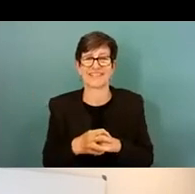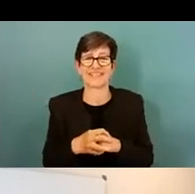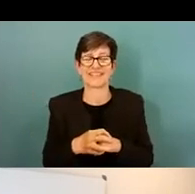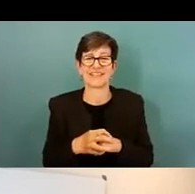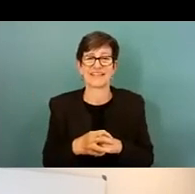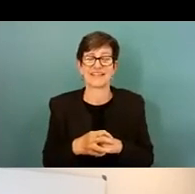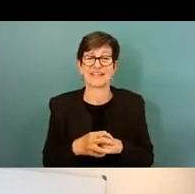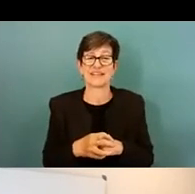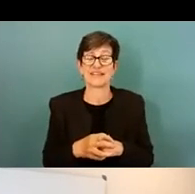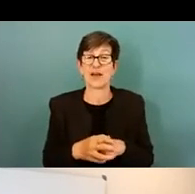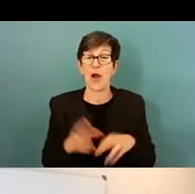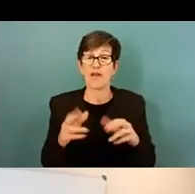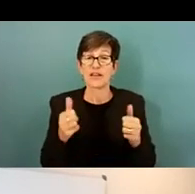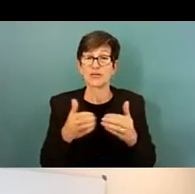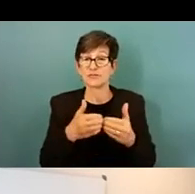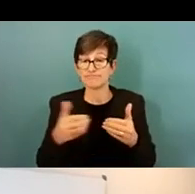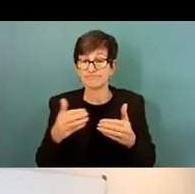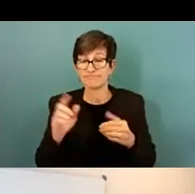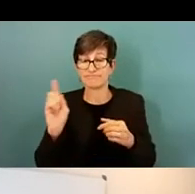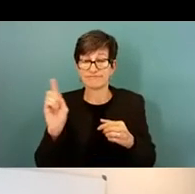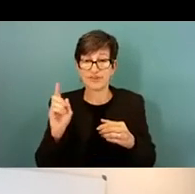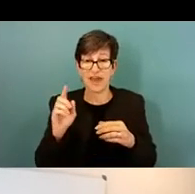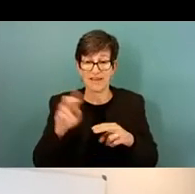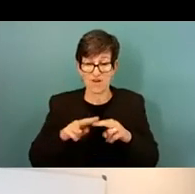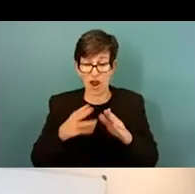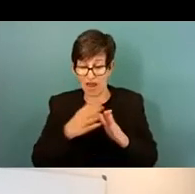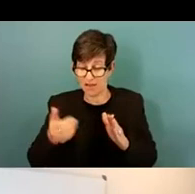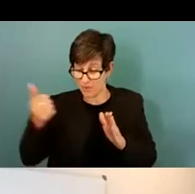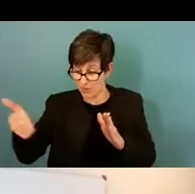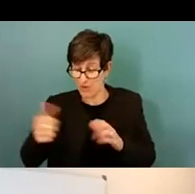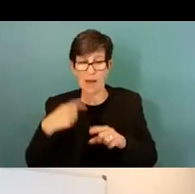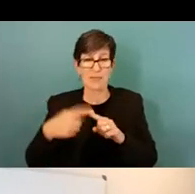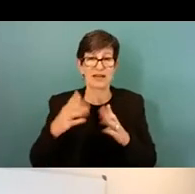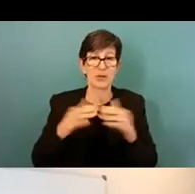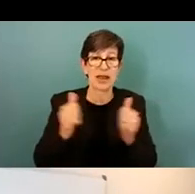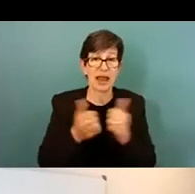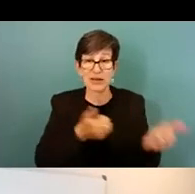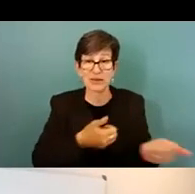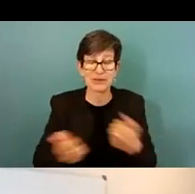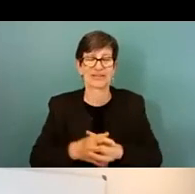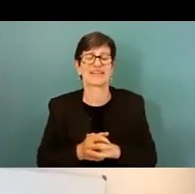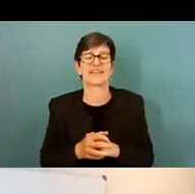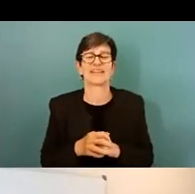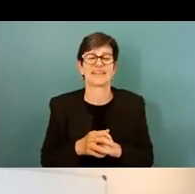of day and weekend, but I think all of those who have contributed to such a fantastic and